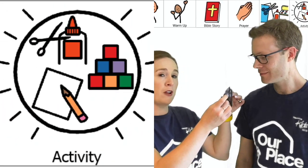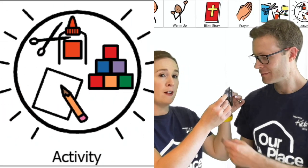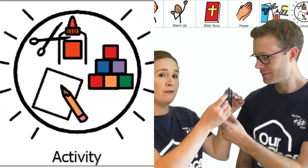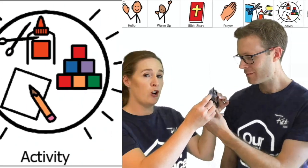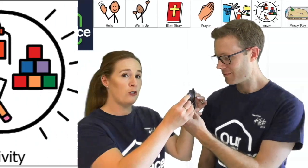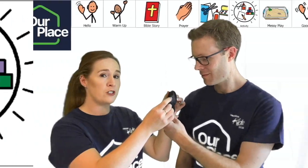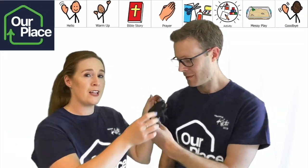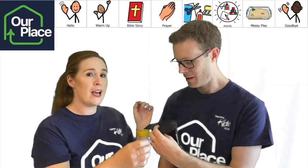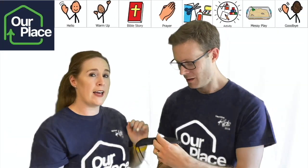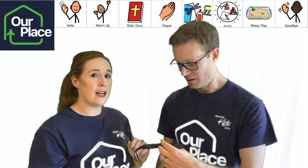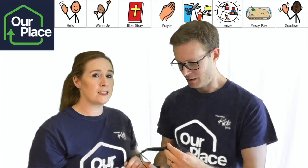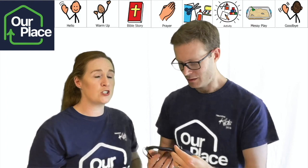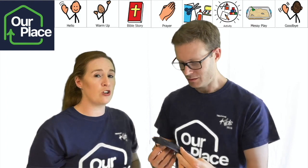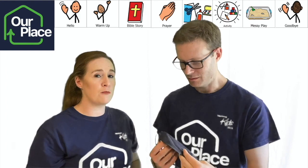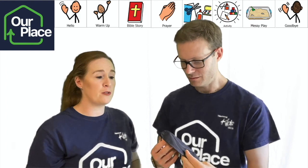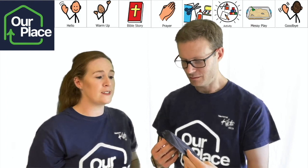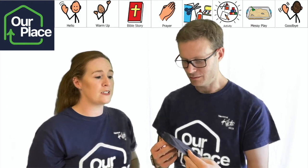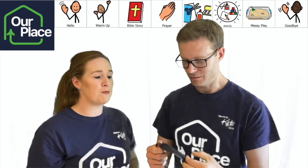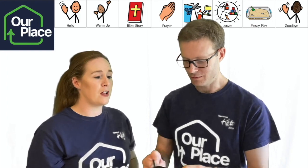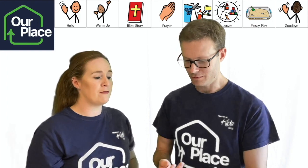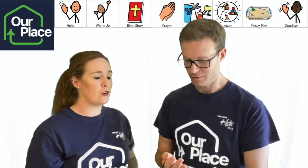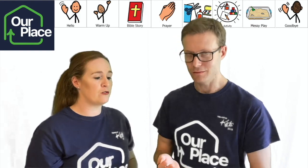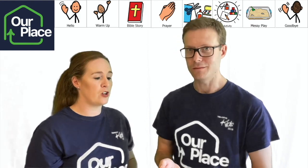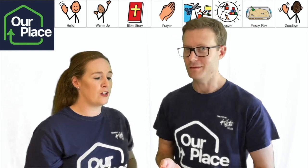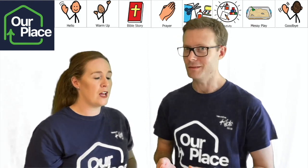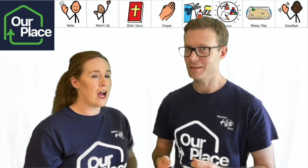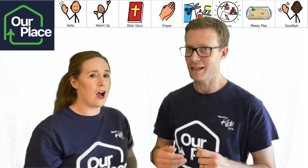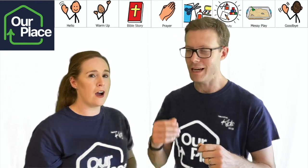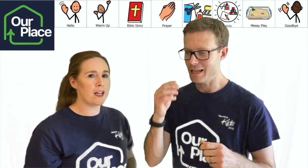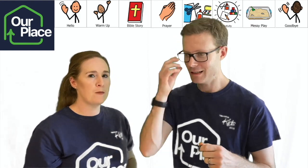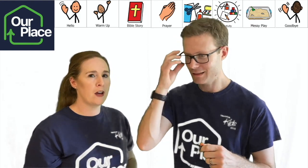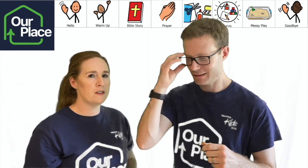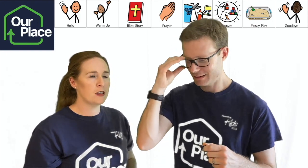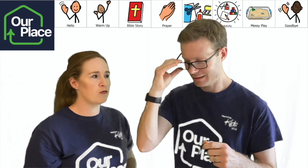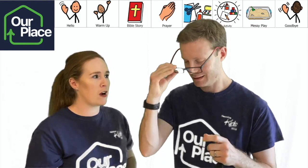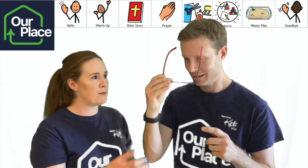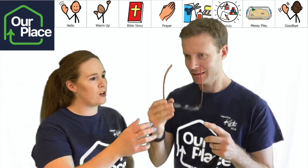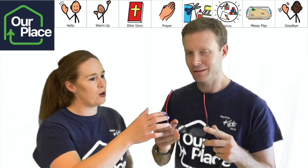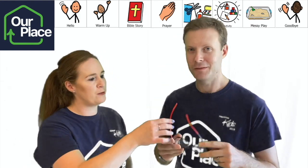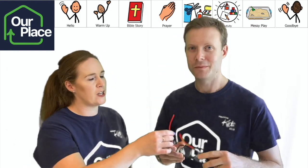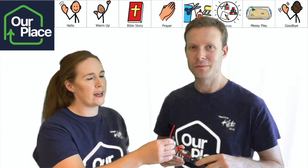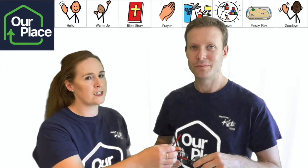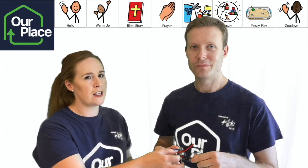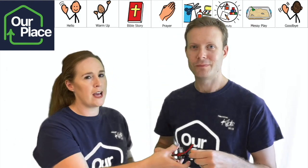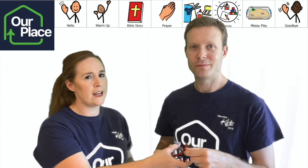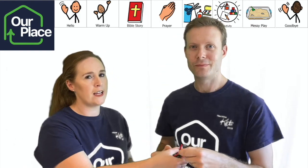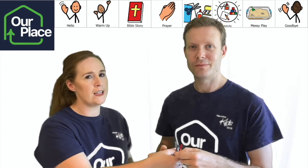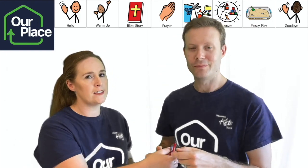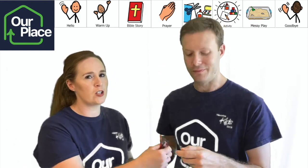and as John puts this blindfold on I am going to grab an object and he is gonna